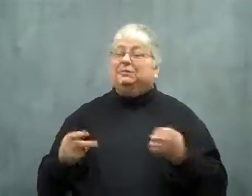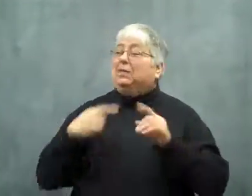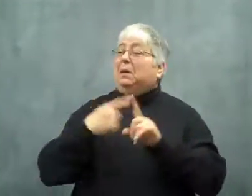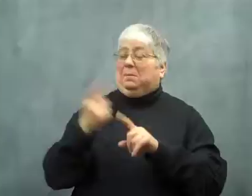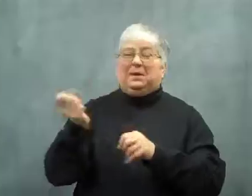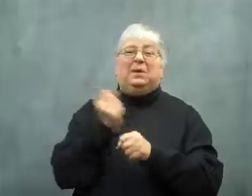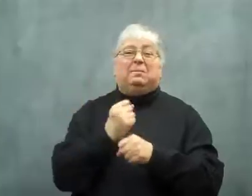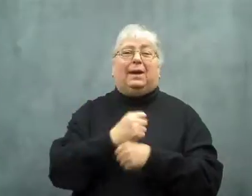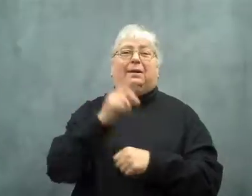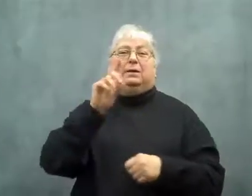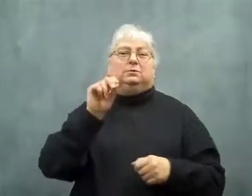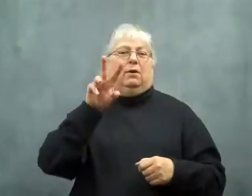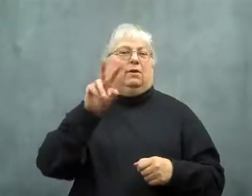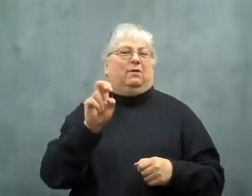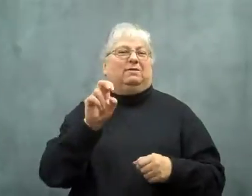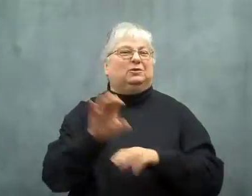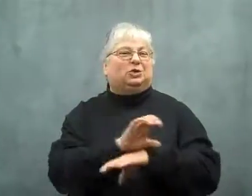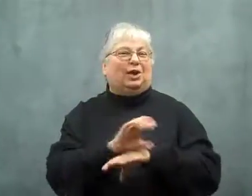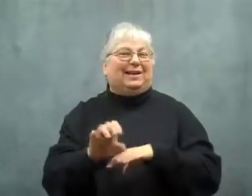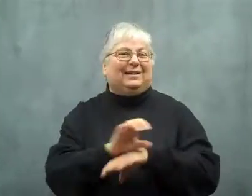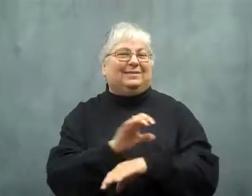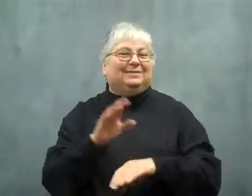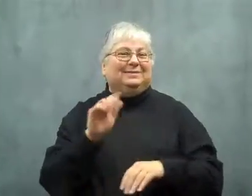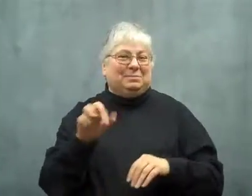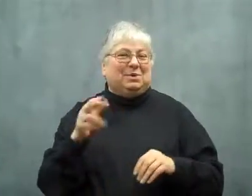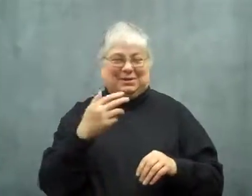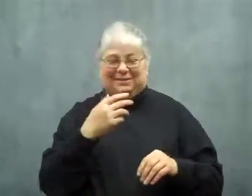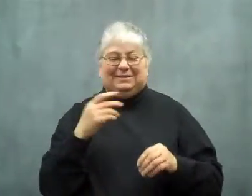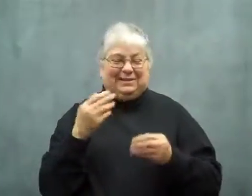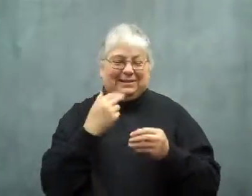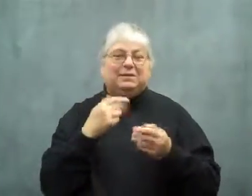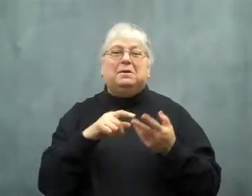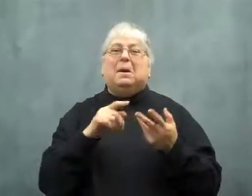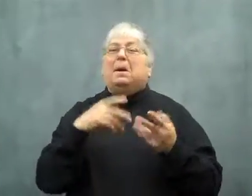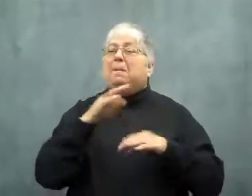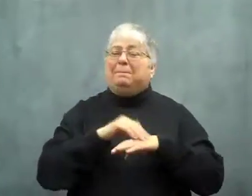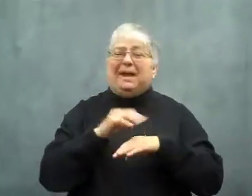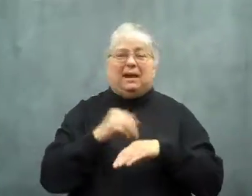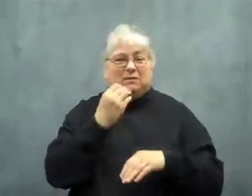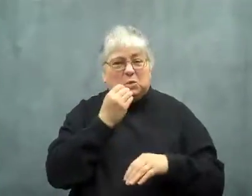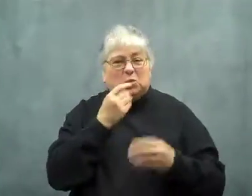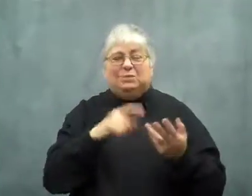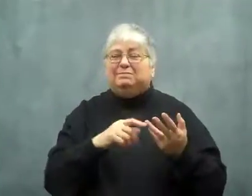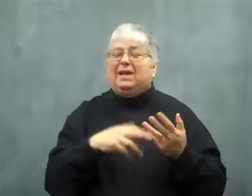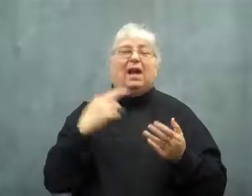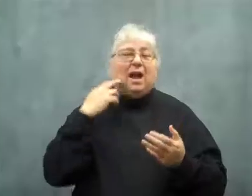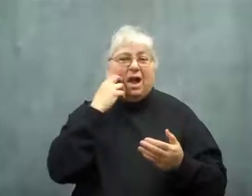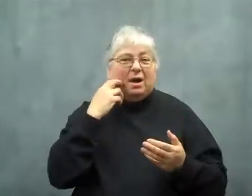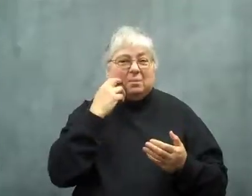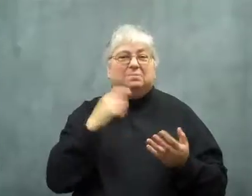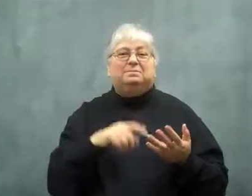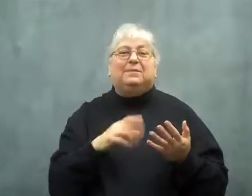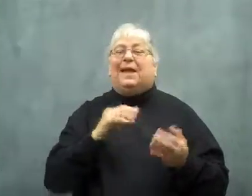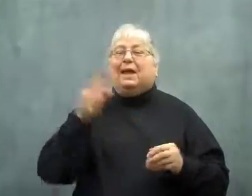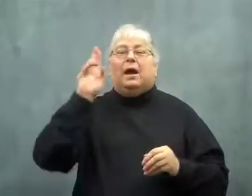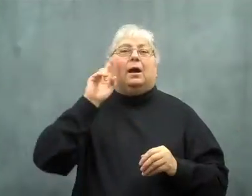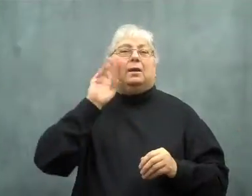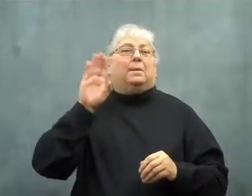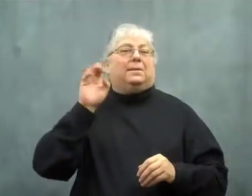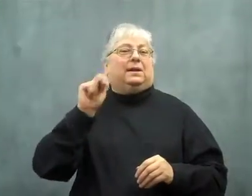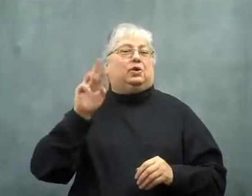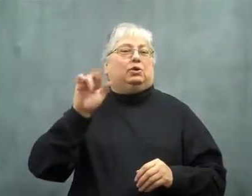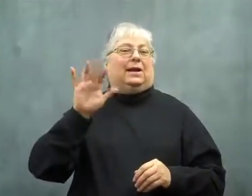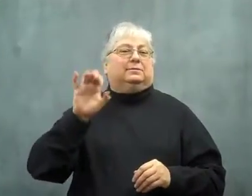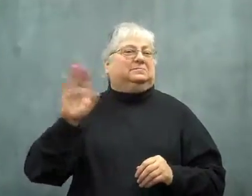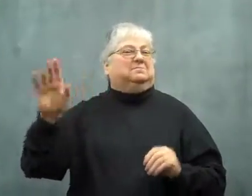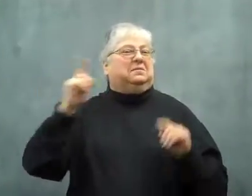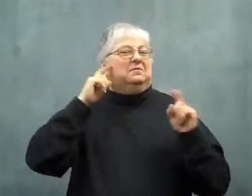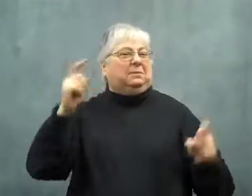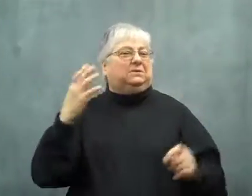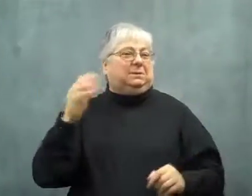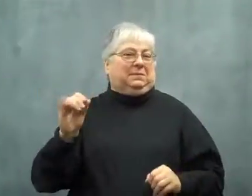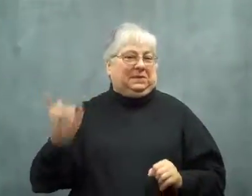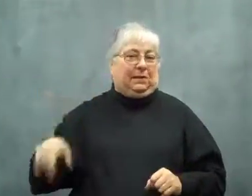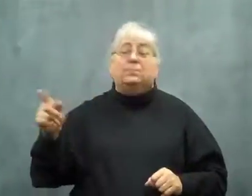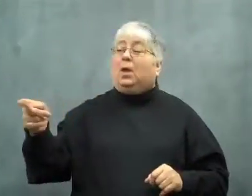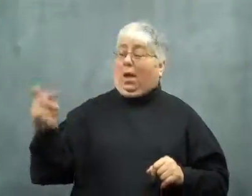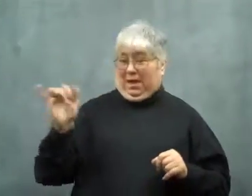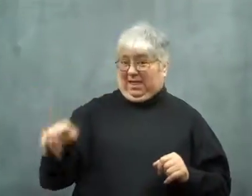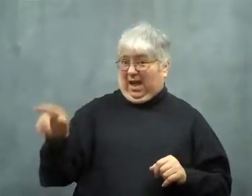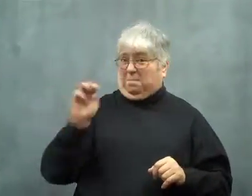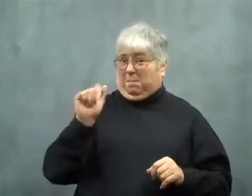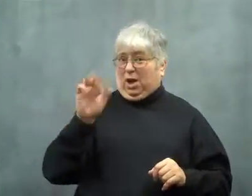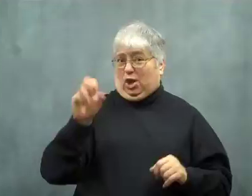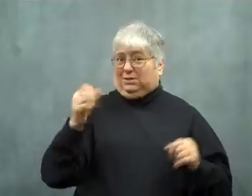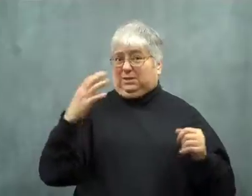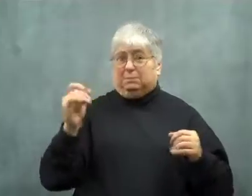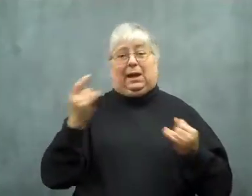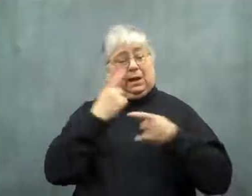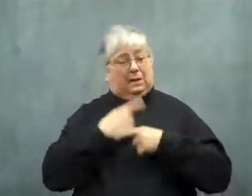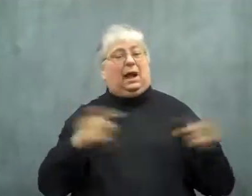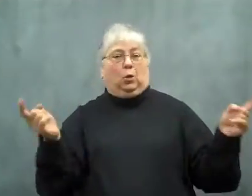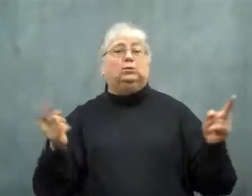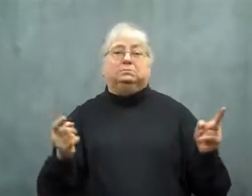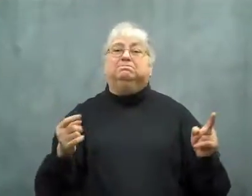The company also makes Dove chocolate bars, pet food, gum,